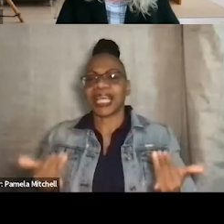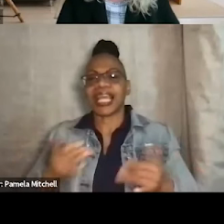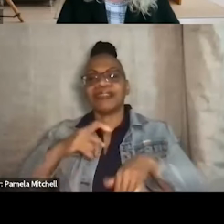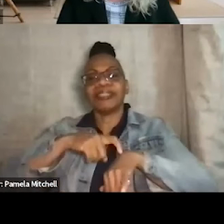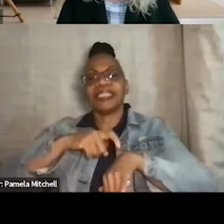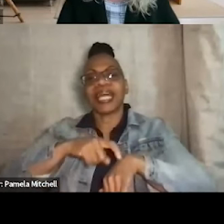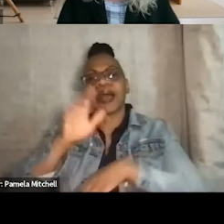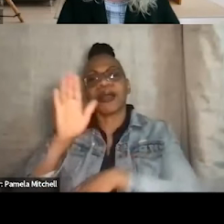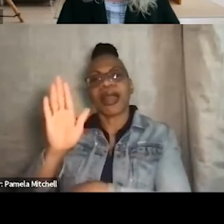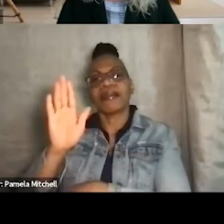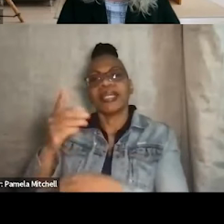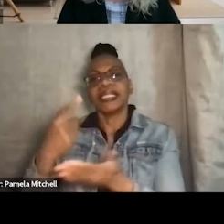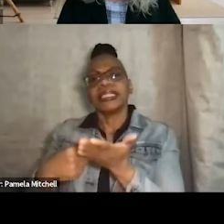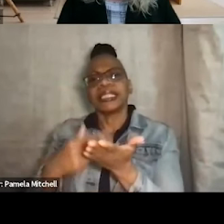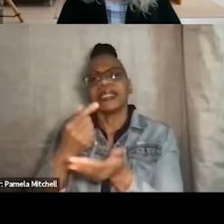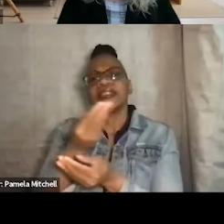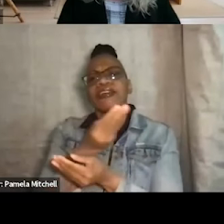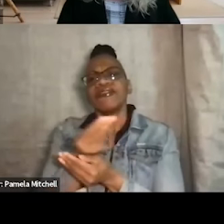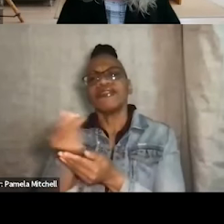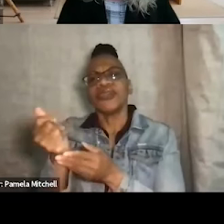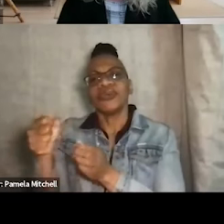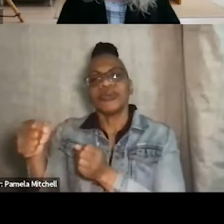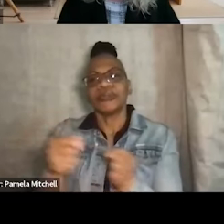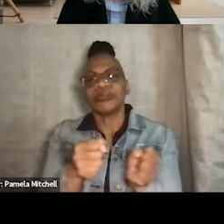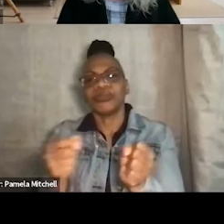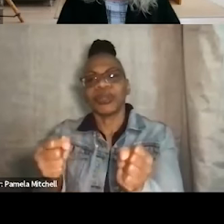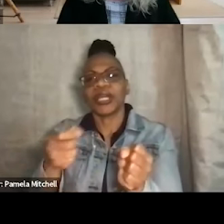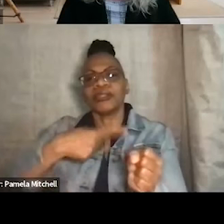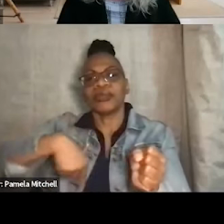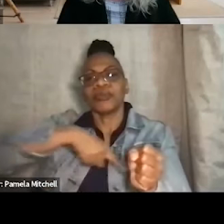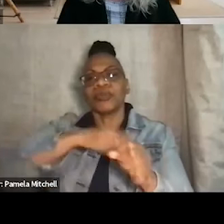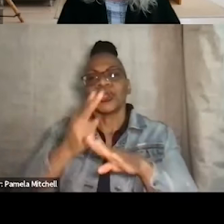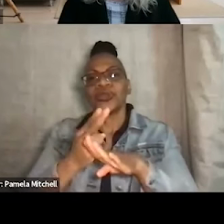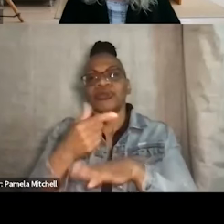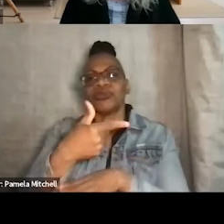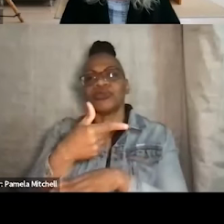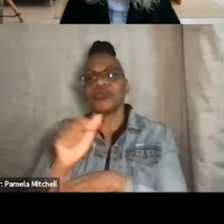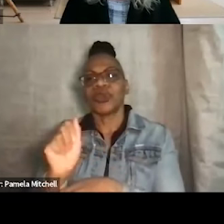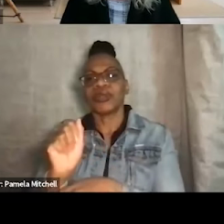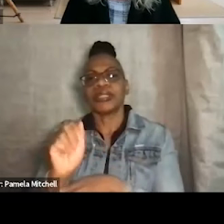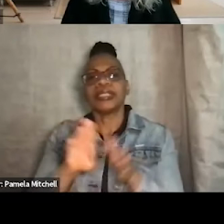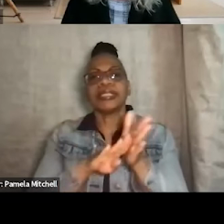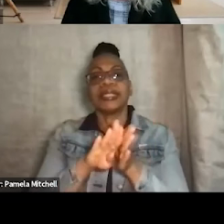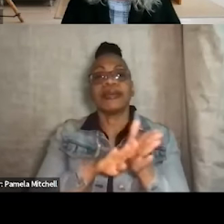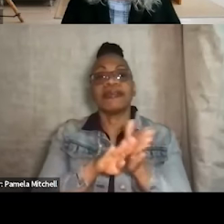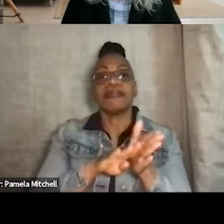and talk about some of the strategies that we've used in Georgia to develop and enhance our mobile crisis services.